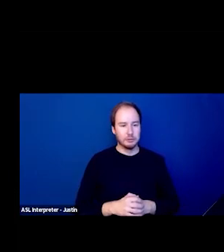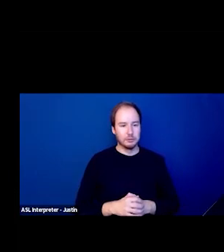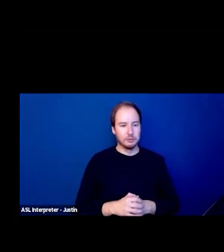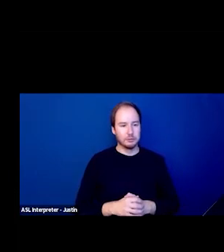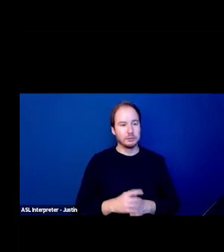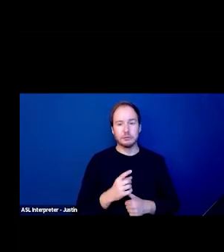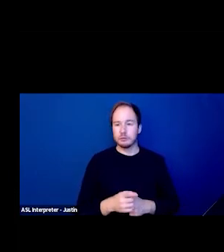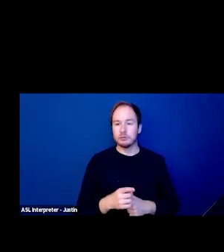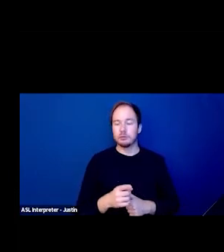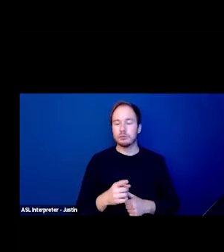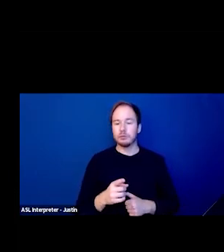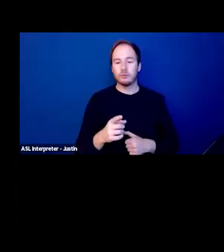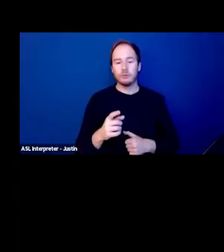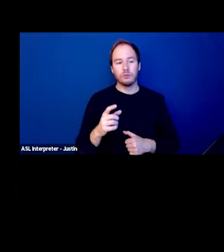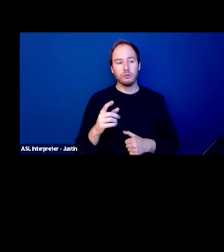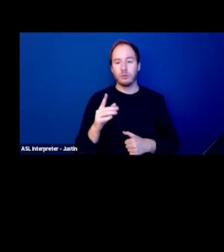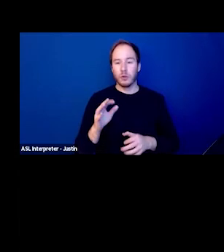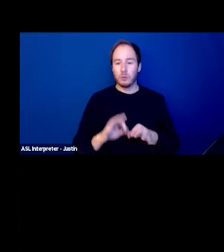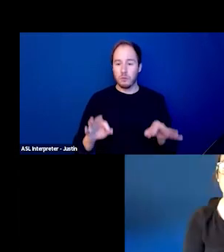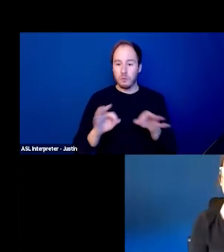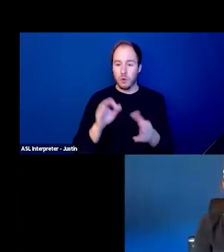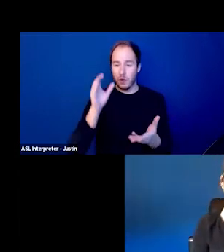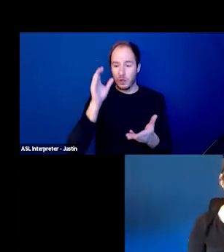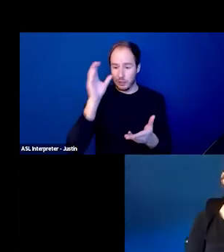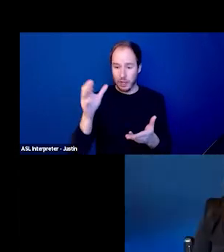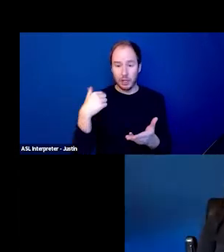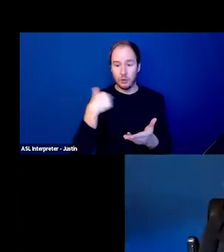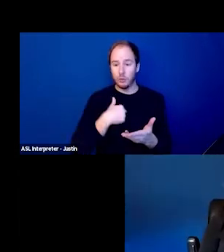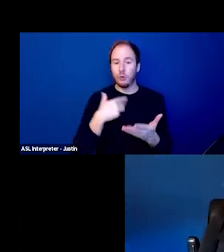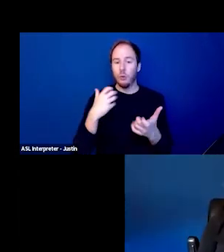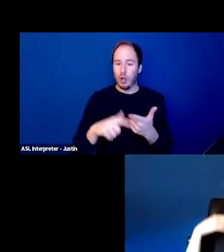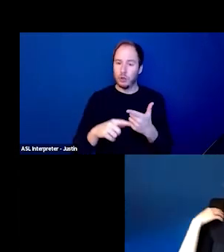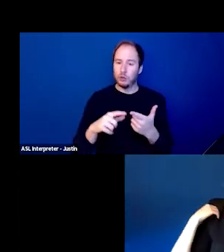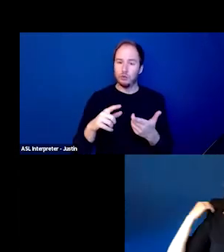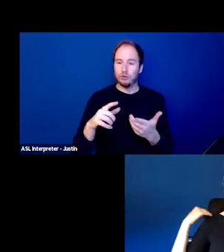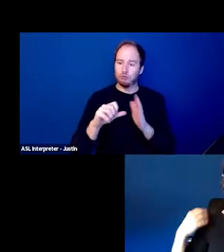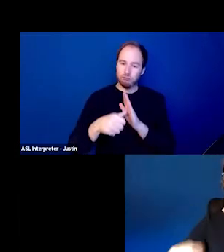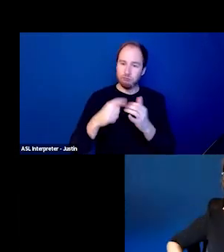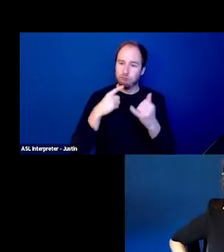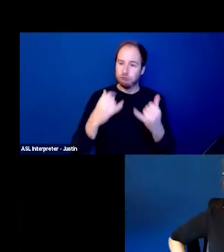So one of the key concepts that we really wanna talk about today, and a lot of you may be familiar with this,